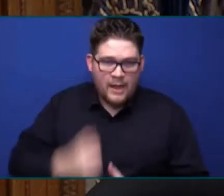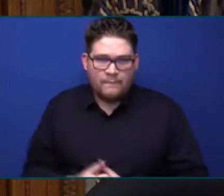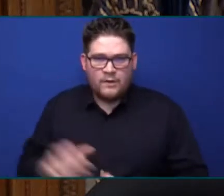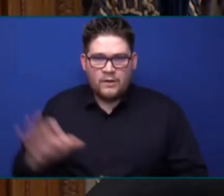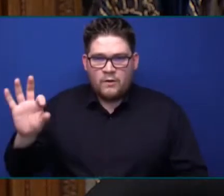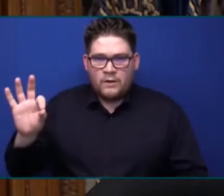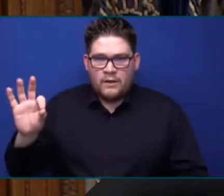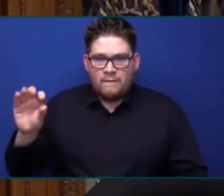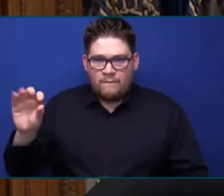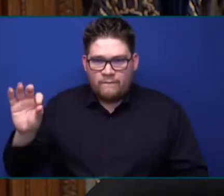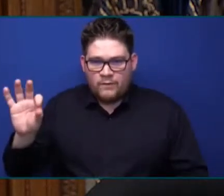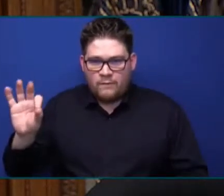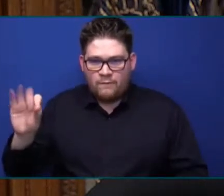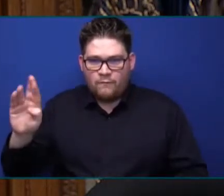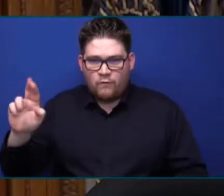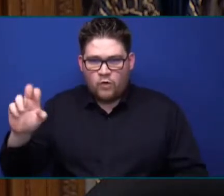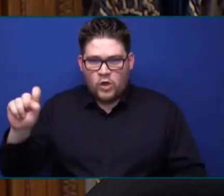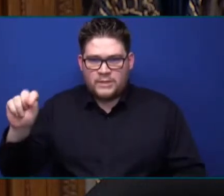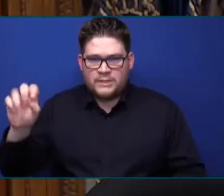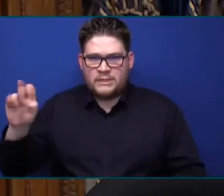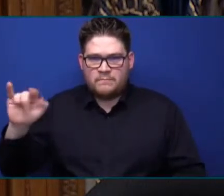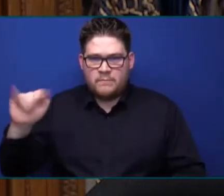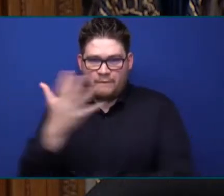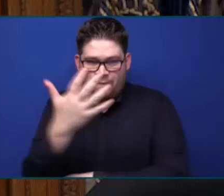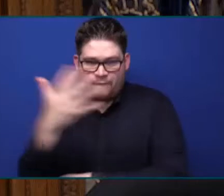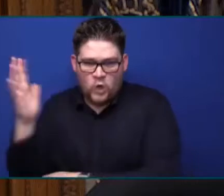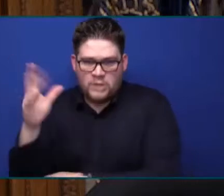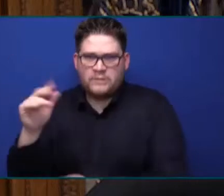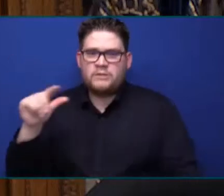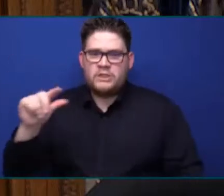Christopher Sutton, Wavefront Centre for Communication Accessibility;